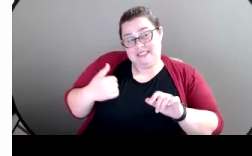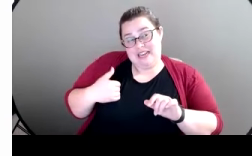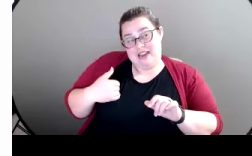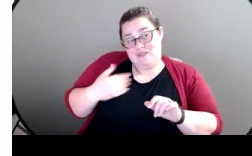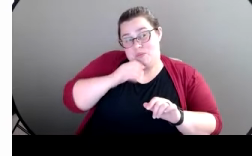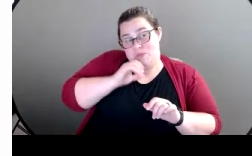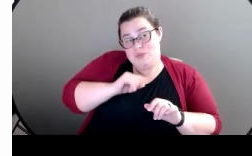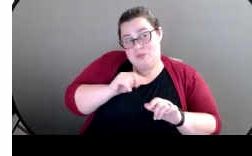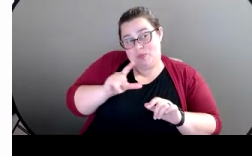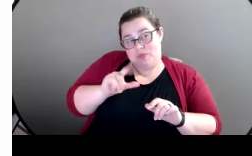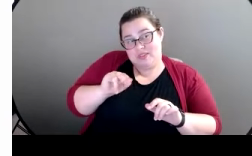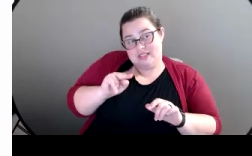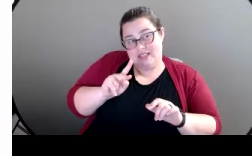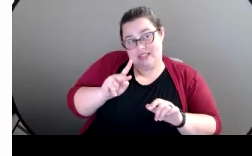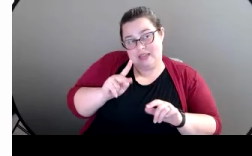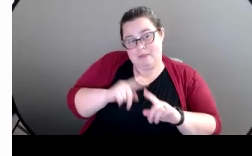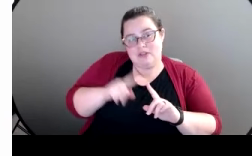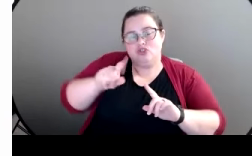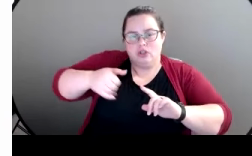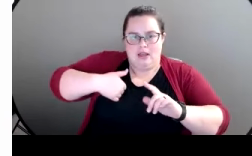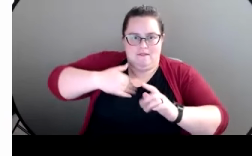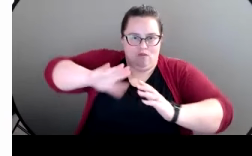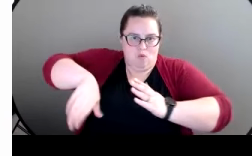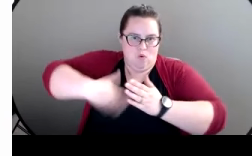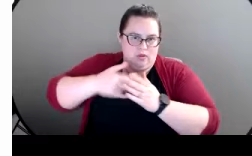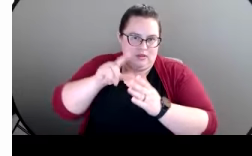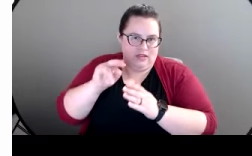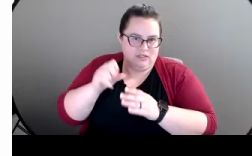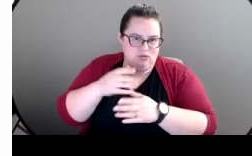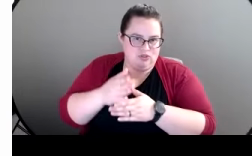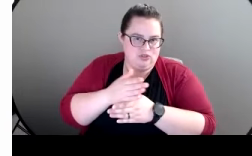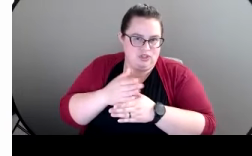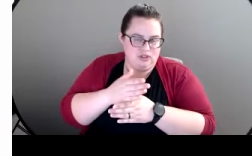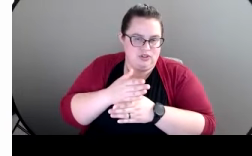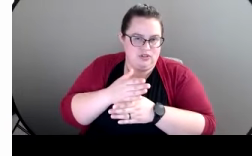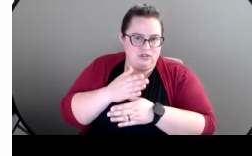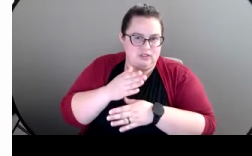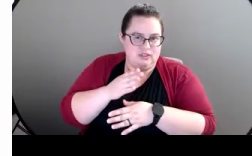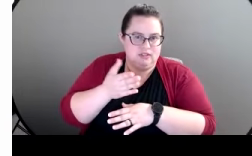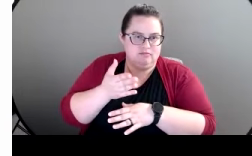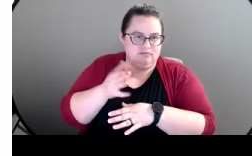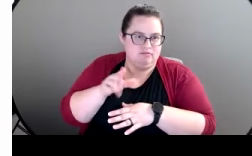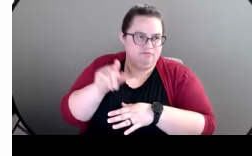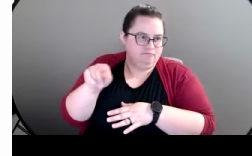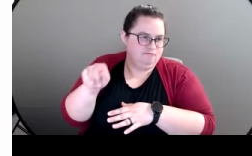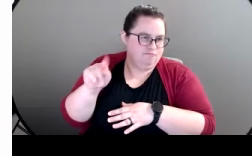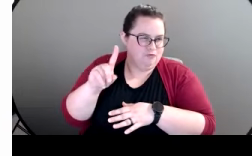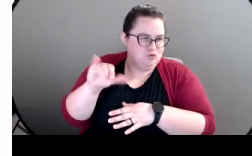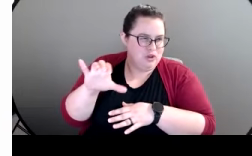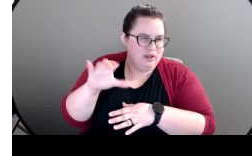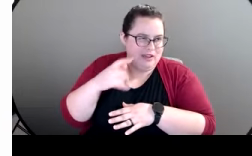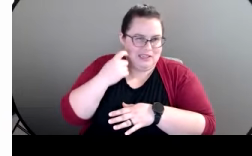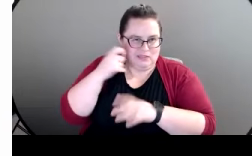it has all the links that we shared, on this, document. So this is the one I was just copying and pasting from.